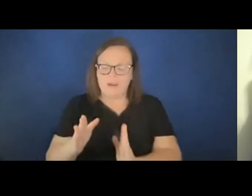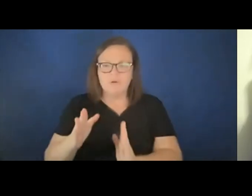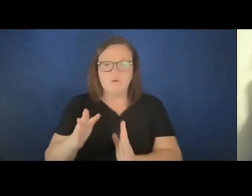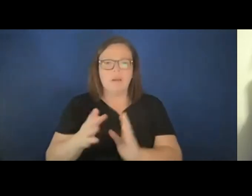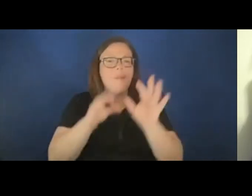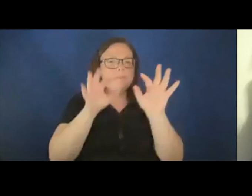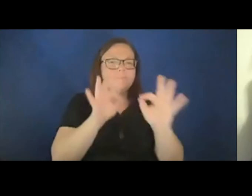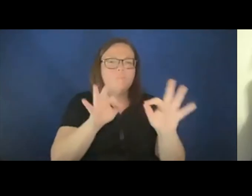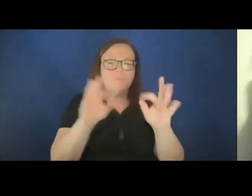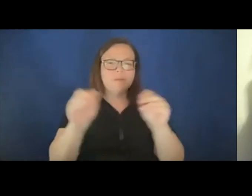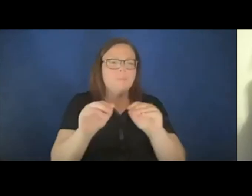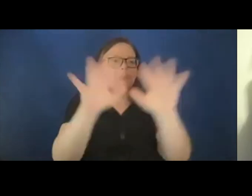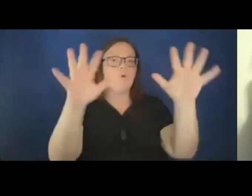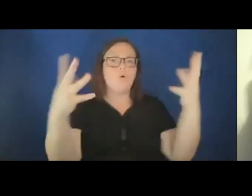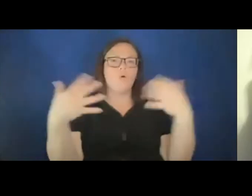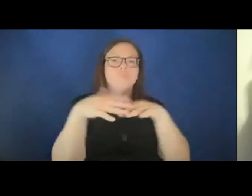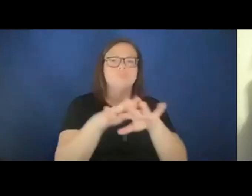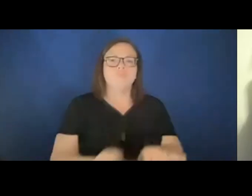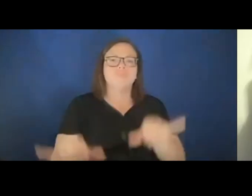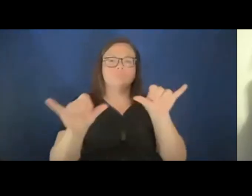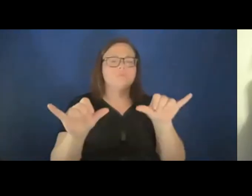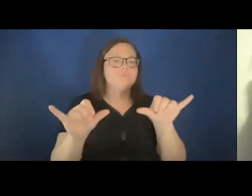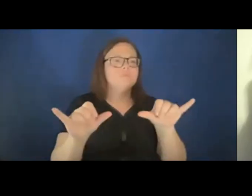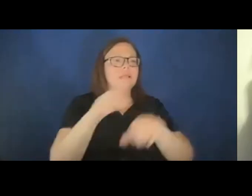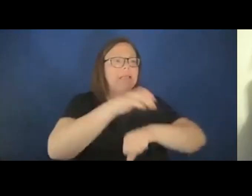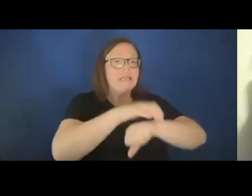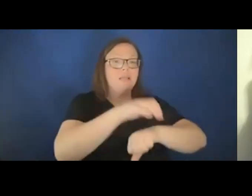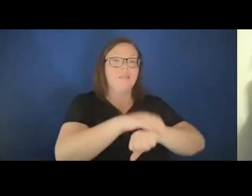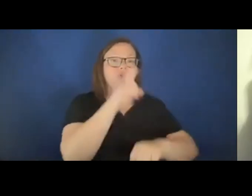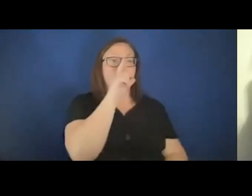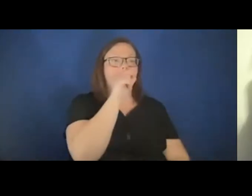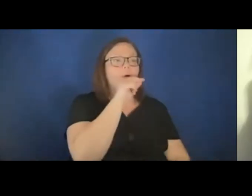perfect miracle of synchronicity. In English, the verb “to love” is bloated